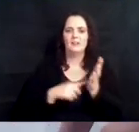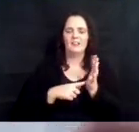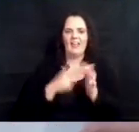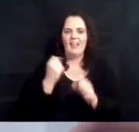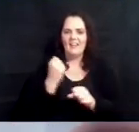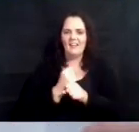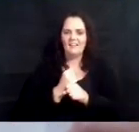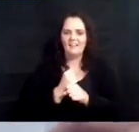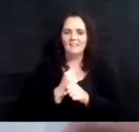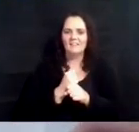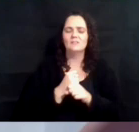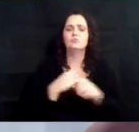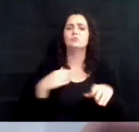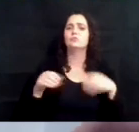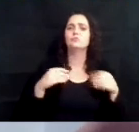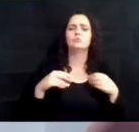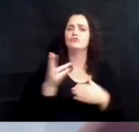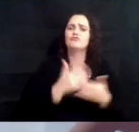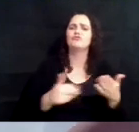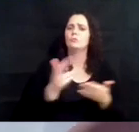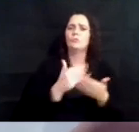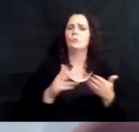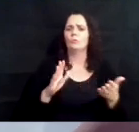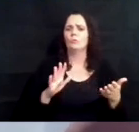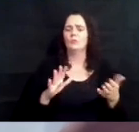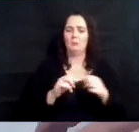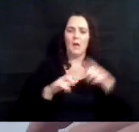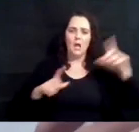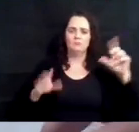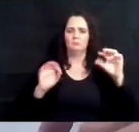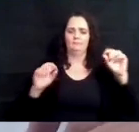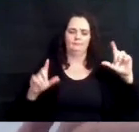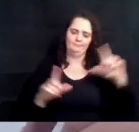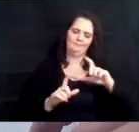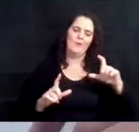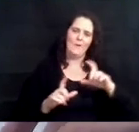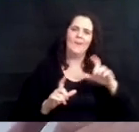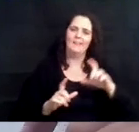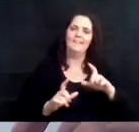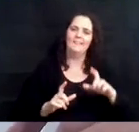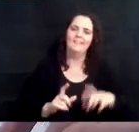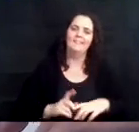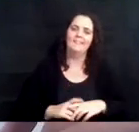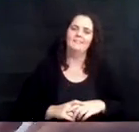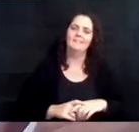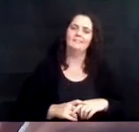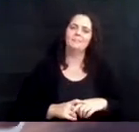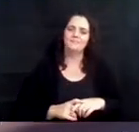very very quick and loose, not too big okay and I'm not going to include his arm yet.